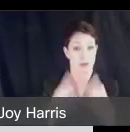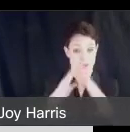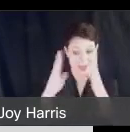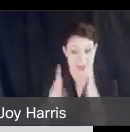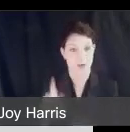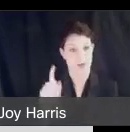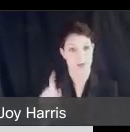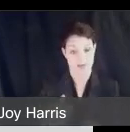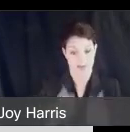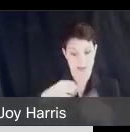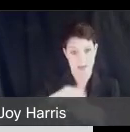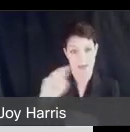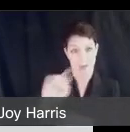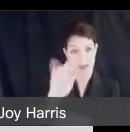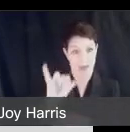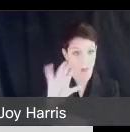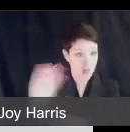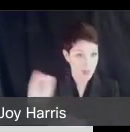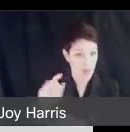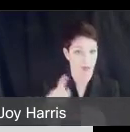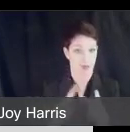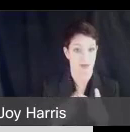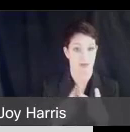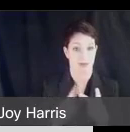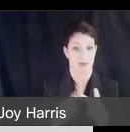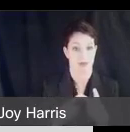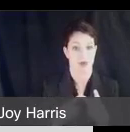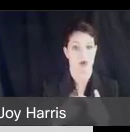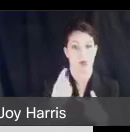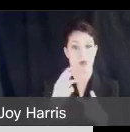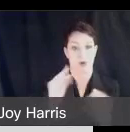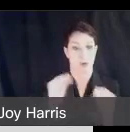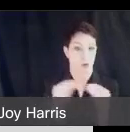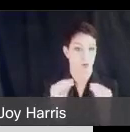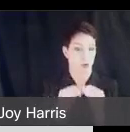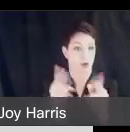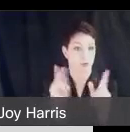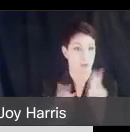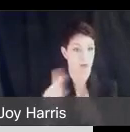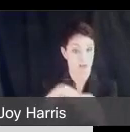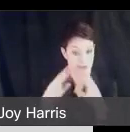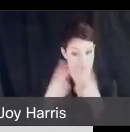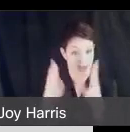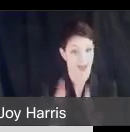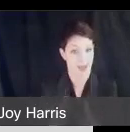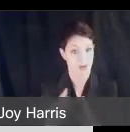Montgomery County; one or more of the individuals in the household is qualified for unemployment